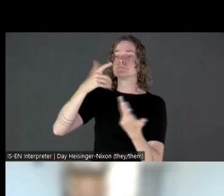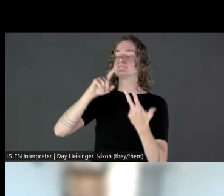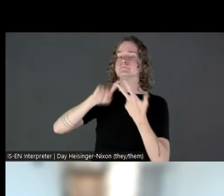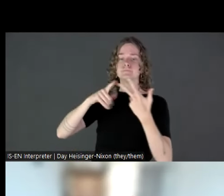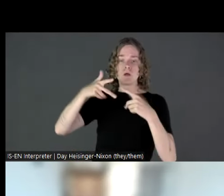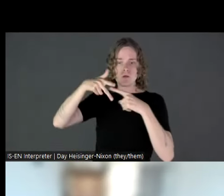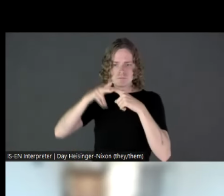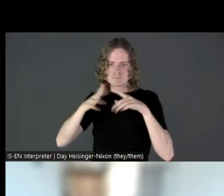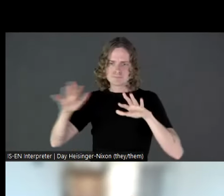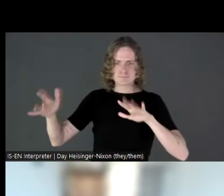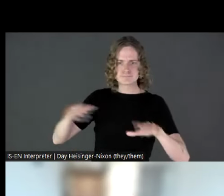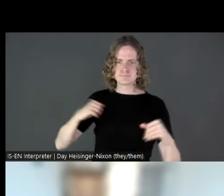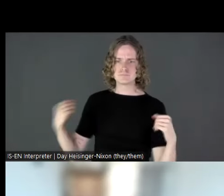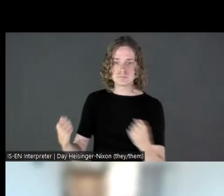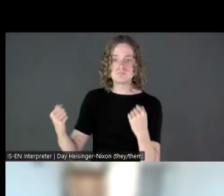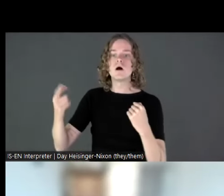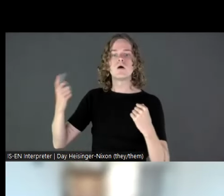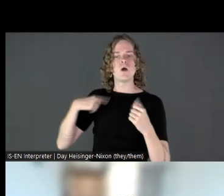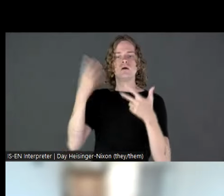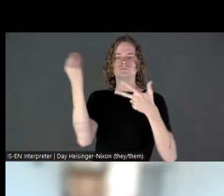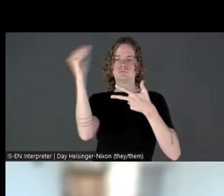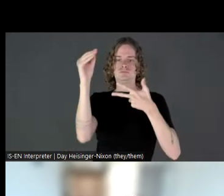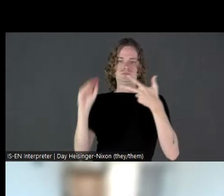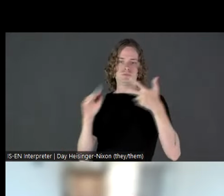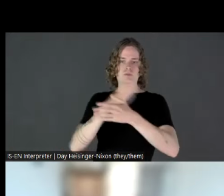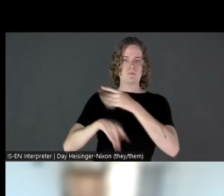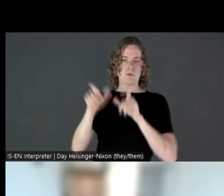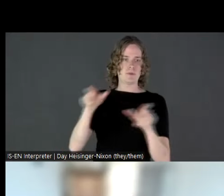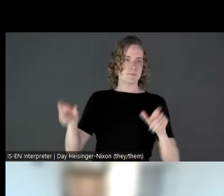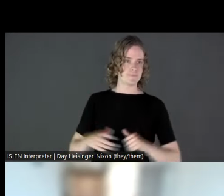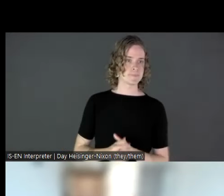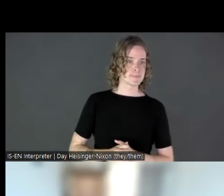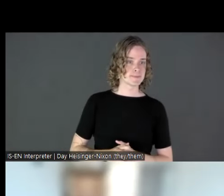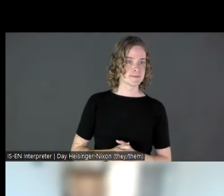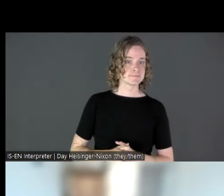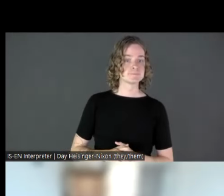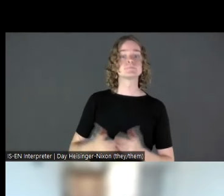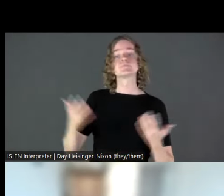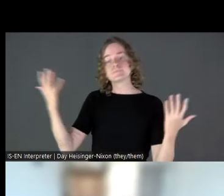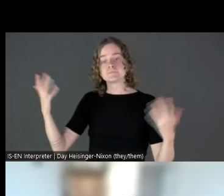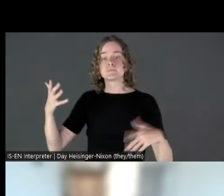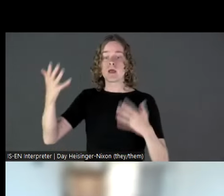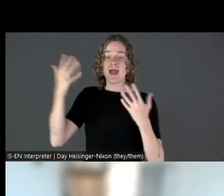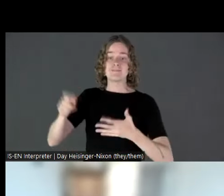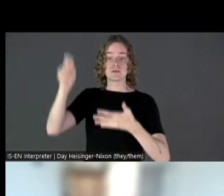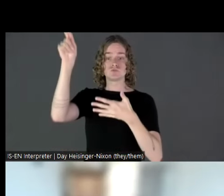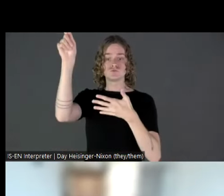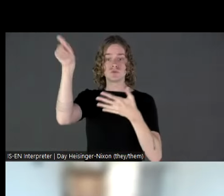including nutrition, education, child protection, wash. We have a general checklist.